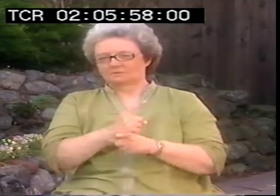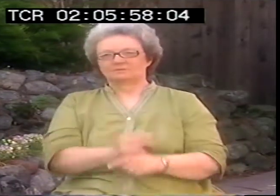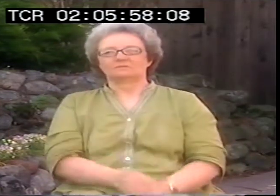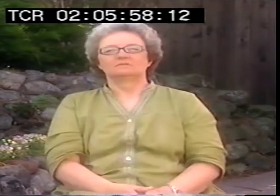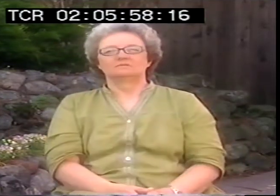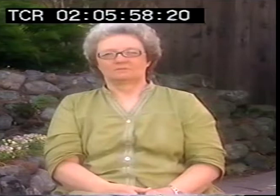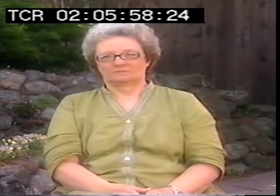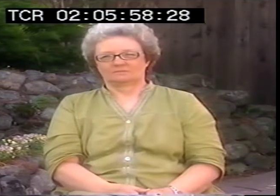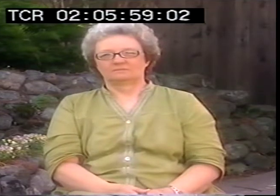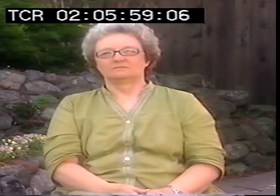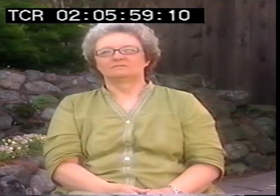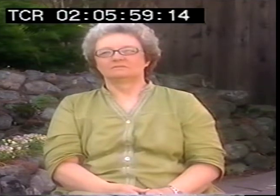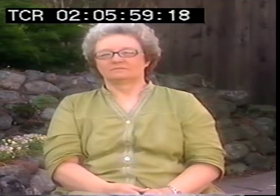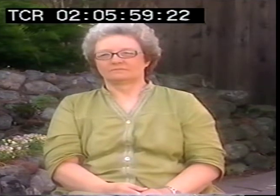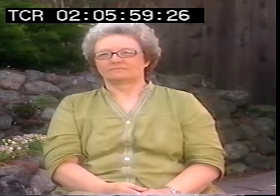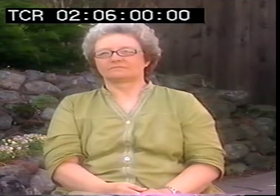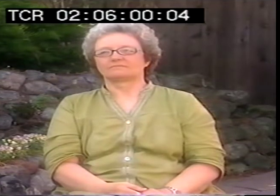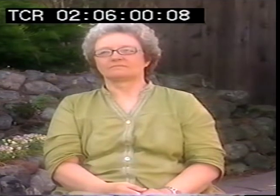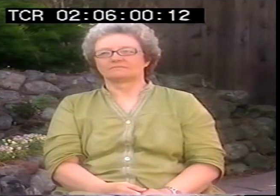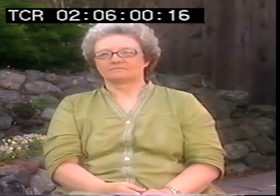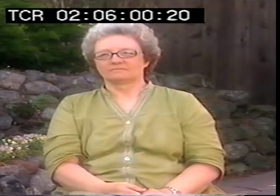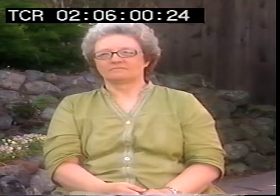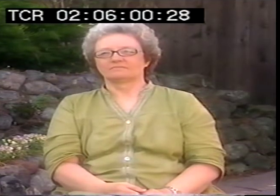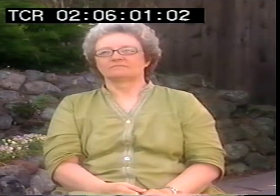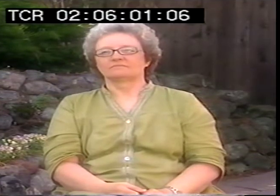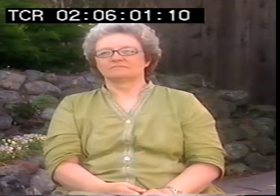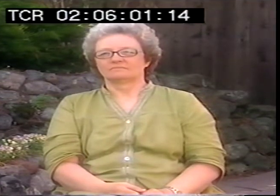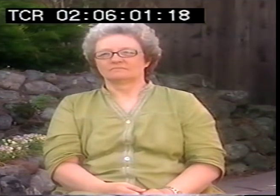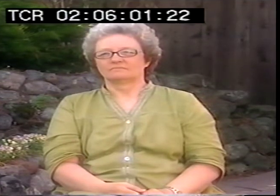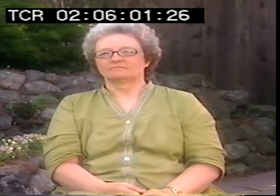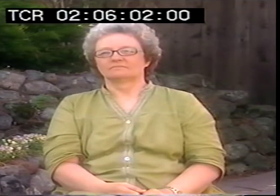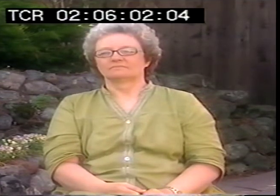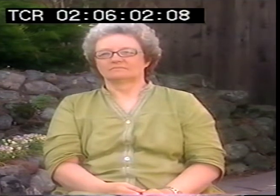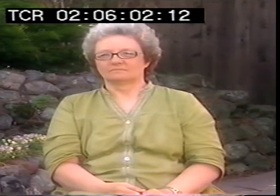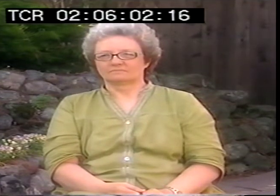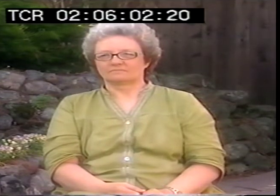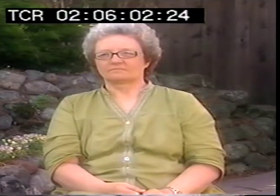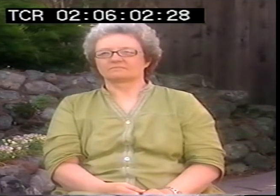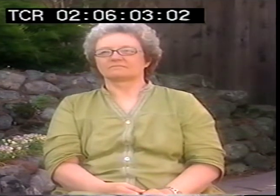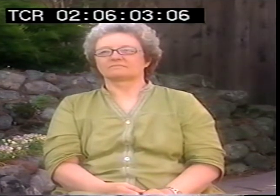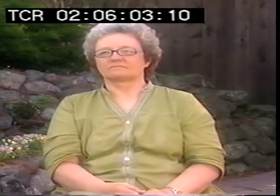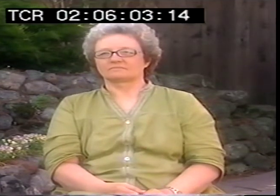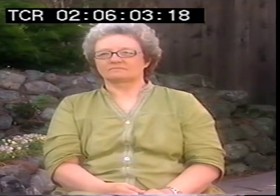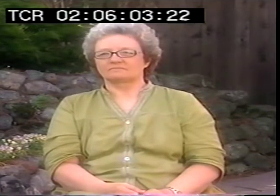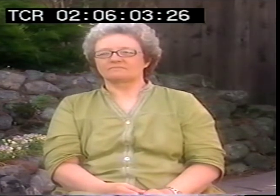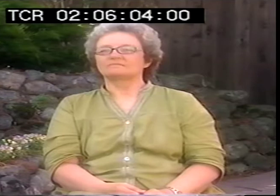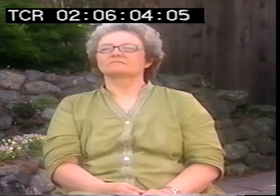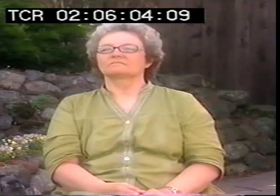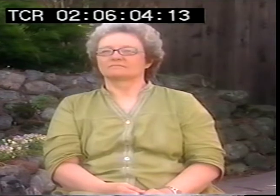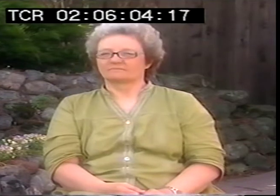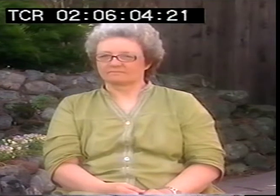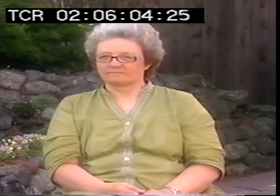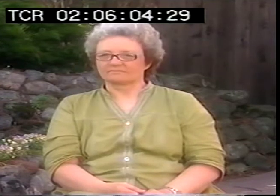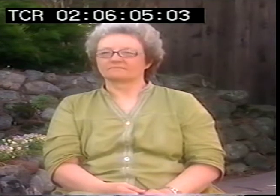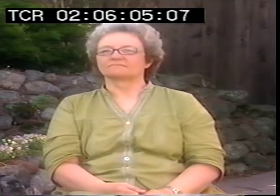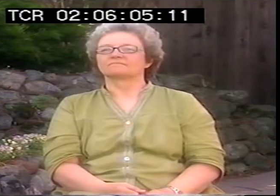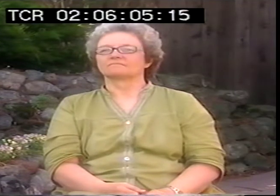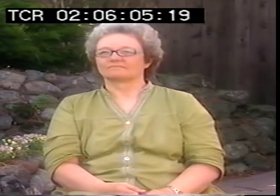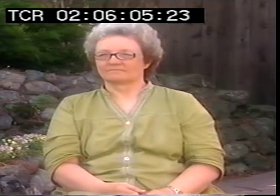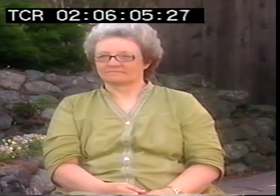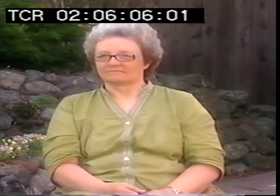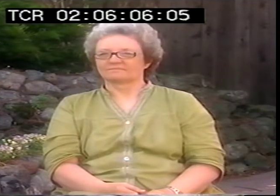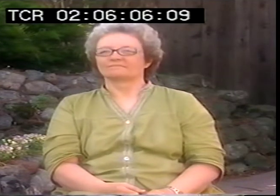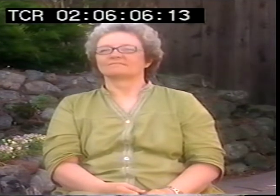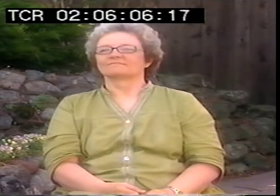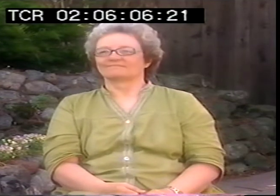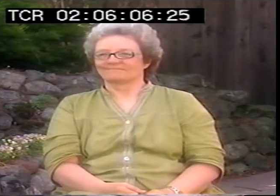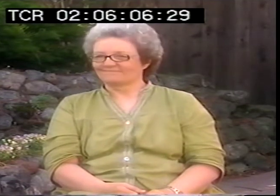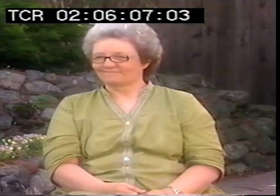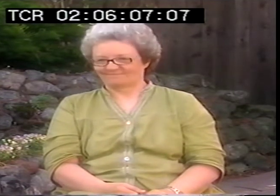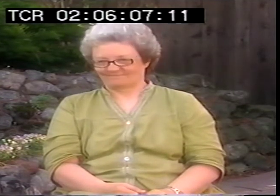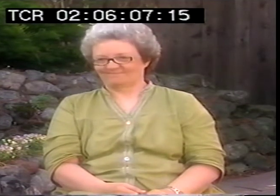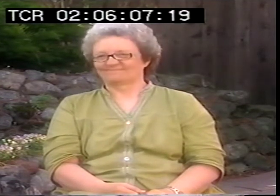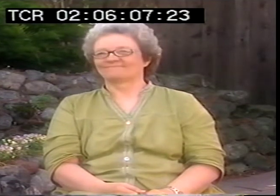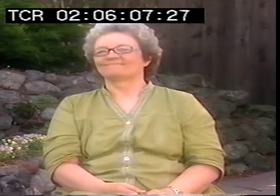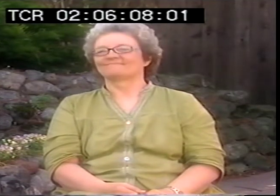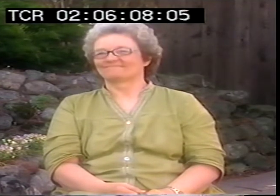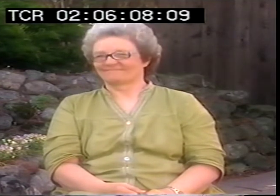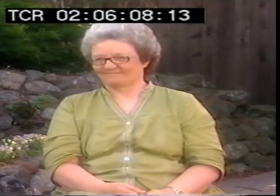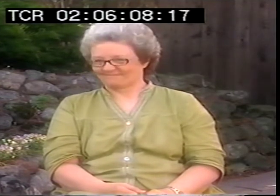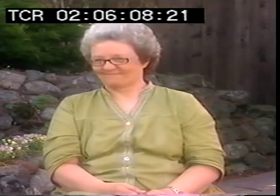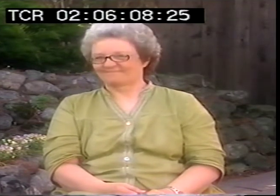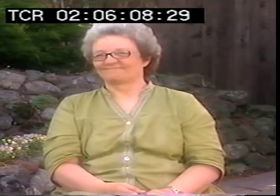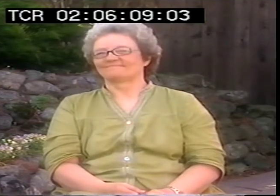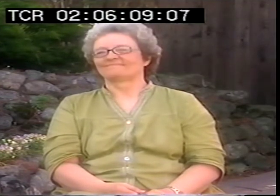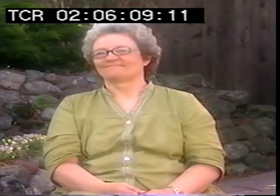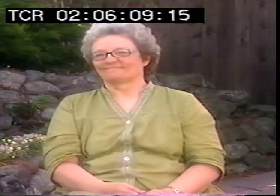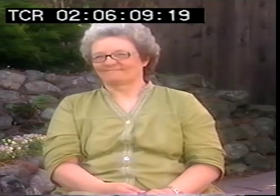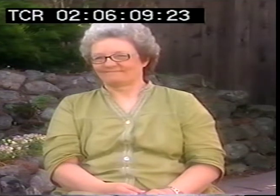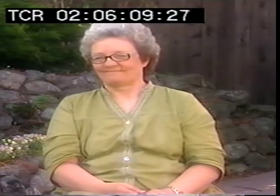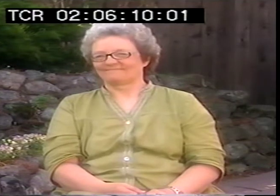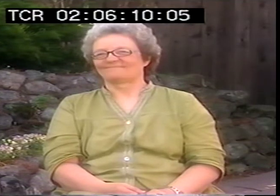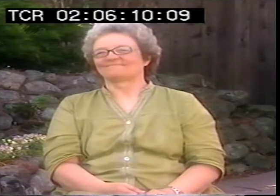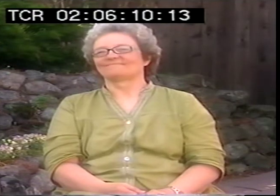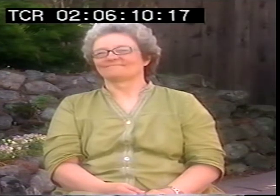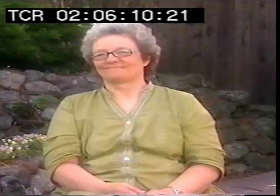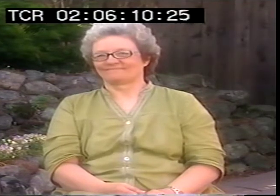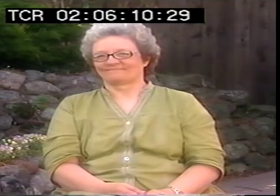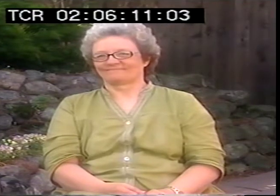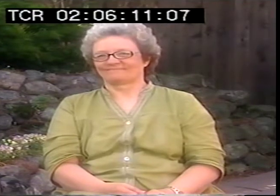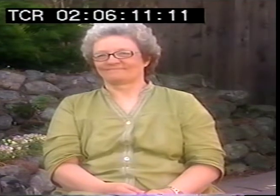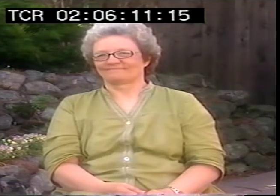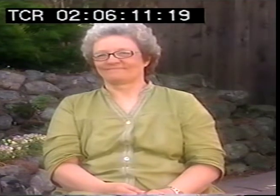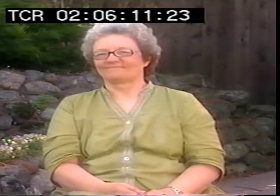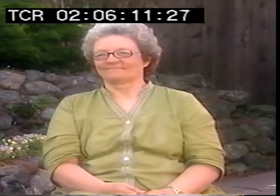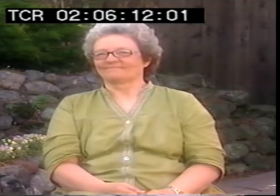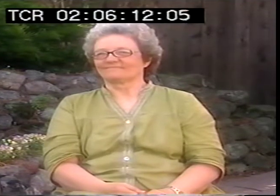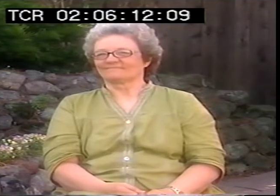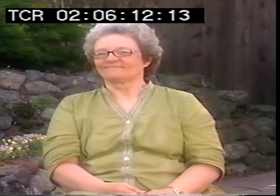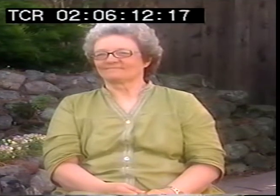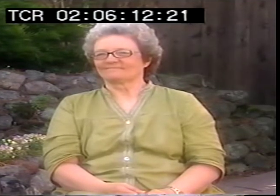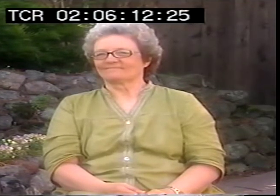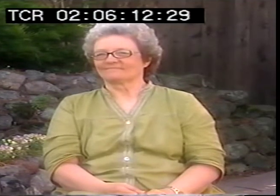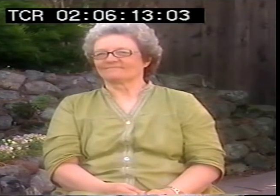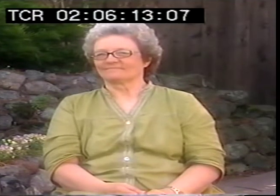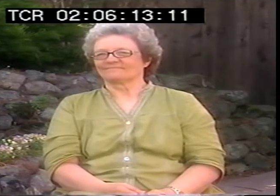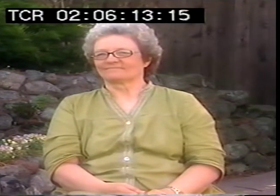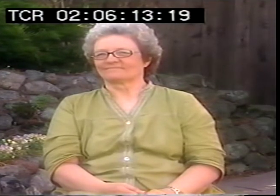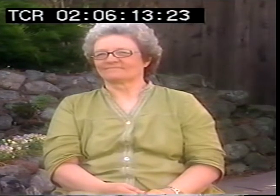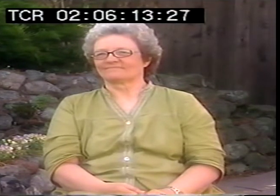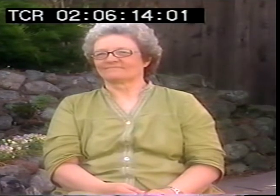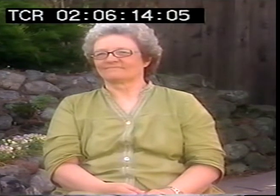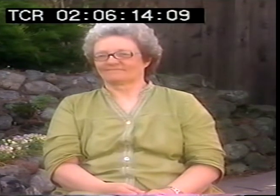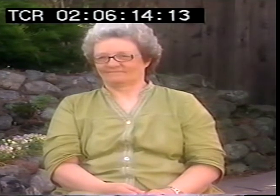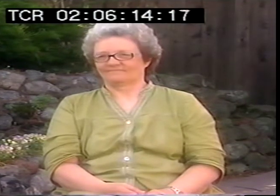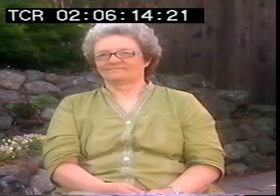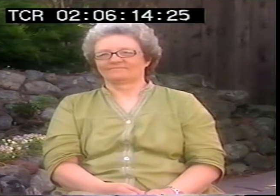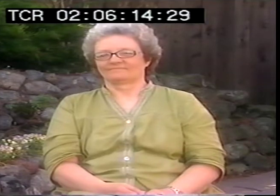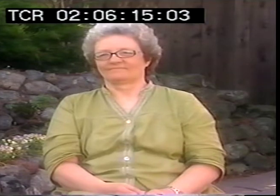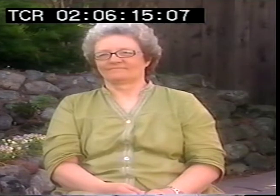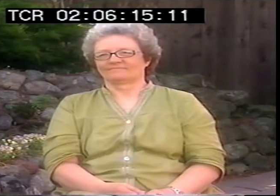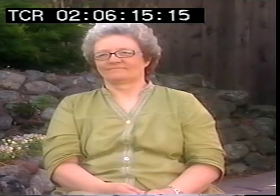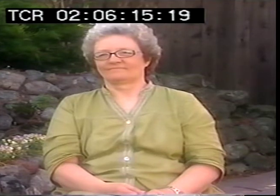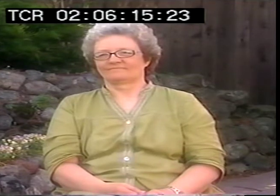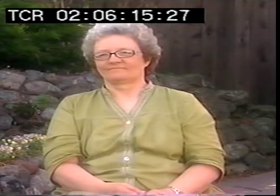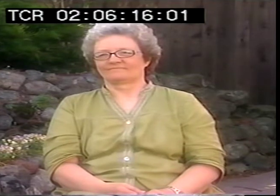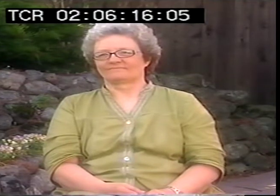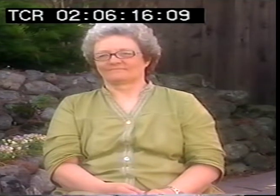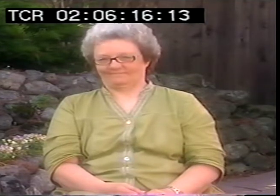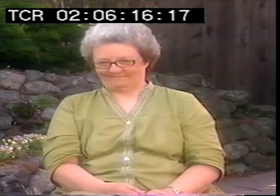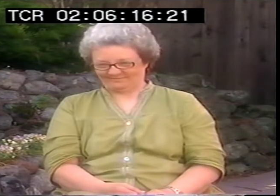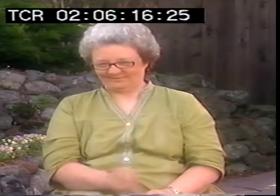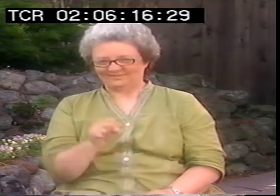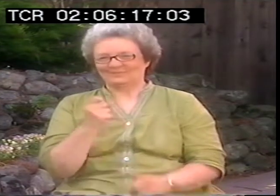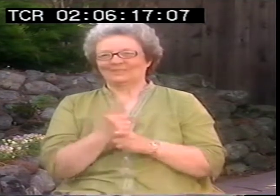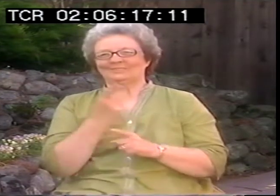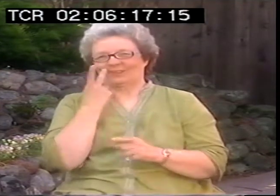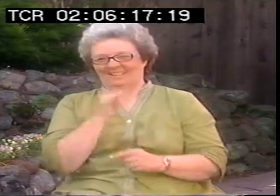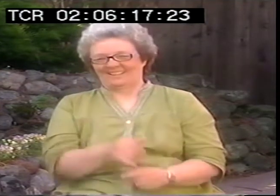So impressive, you're right,